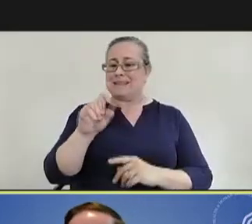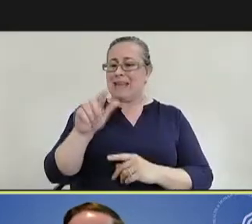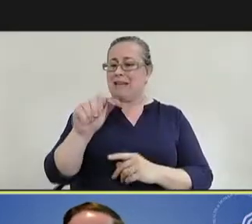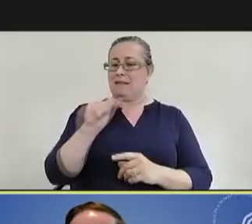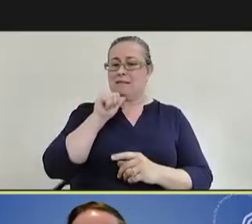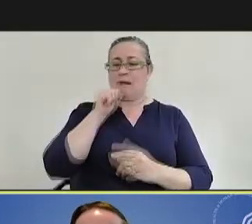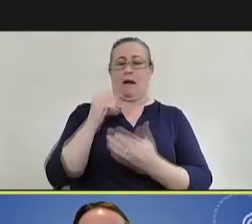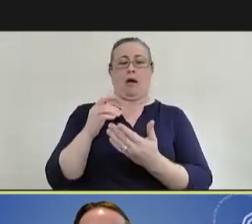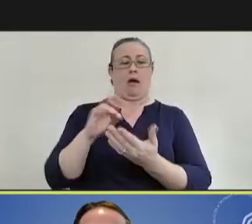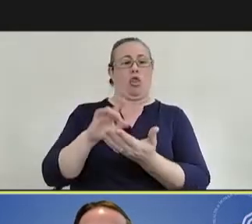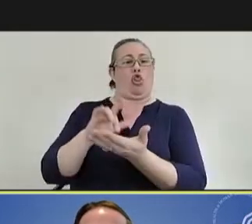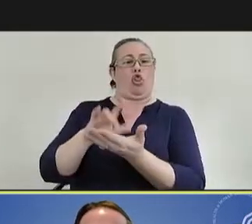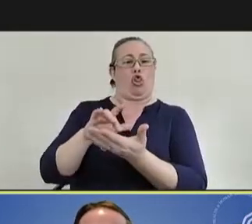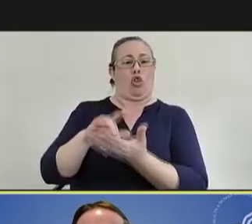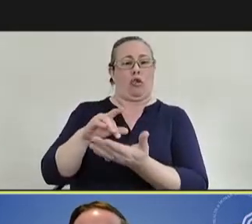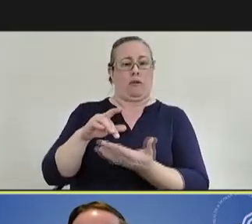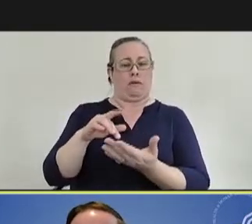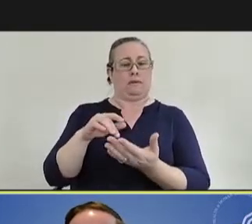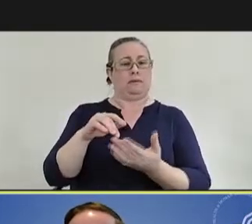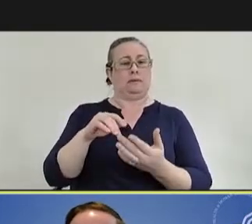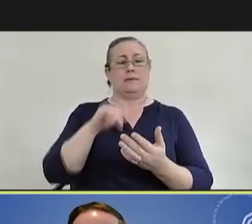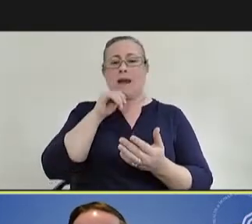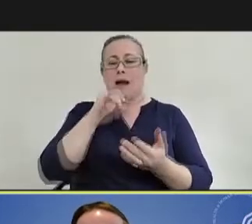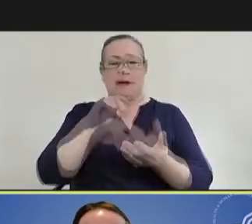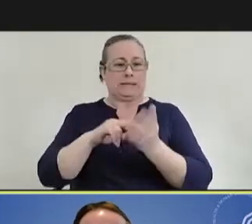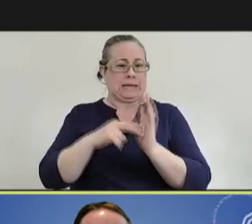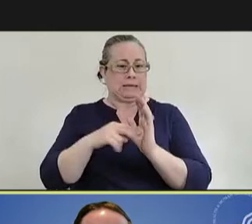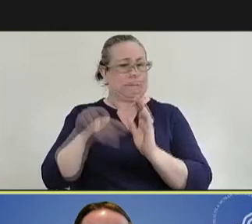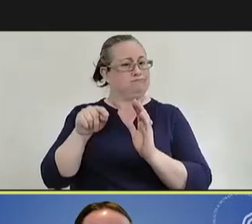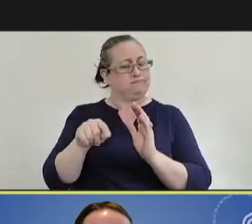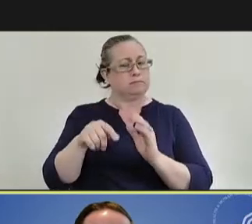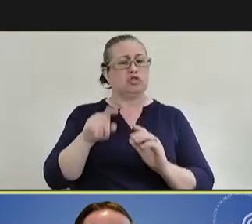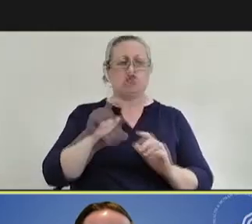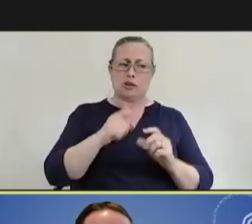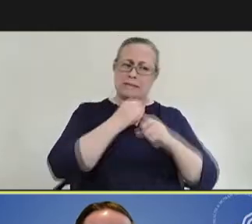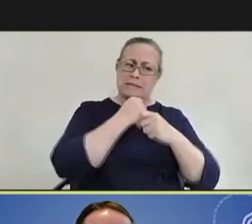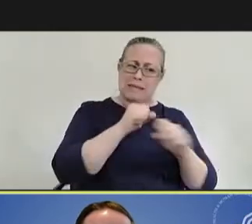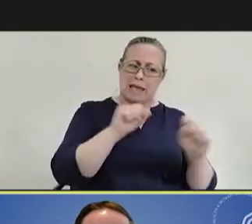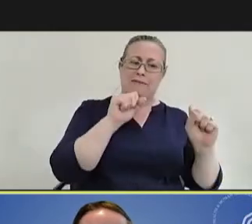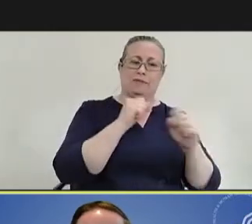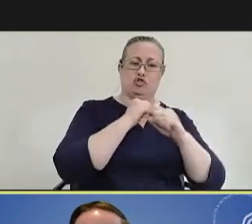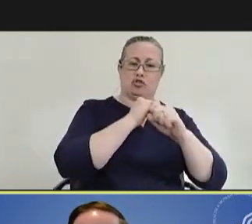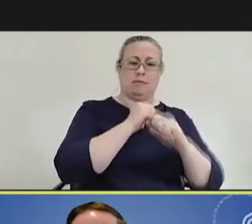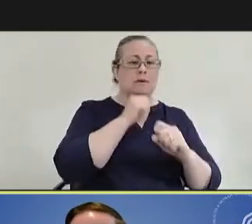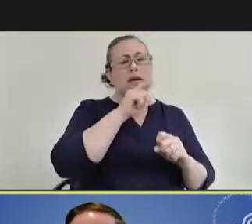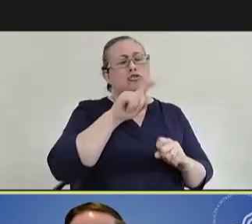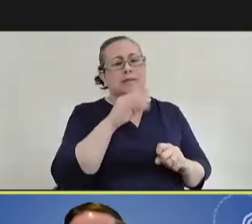intended. They should be safe and secure, you know, not just from cyber or malicious action,